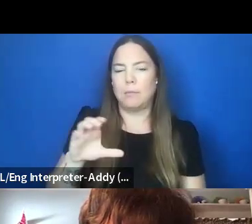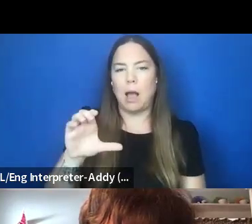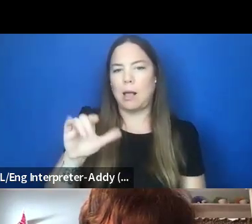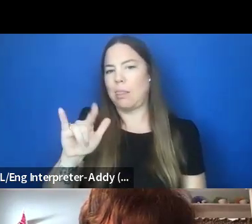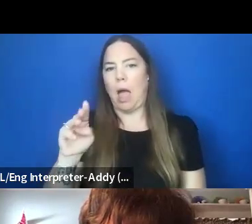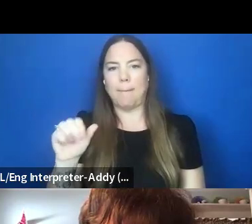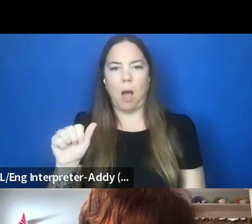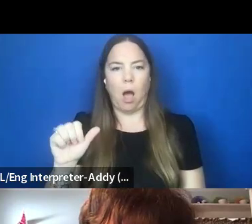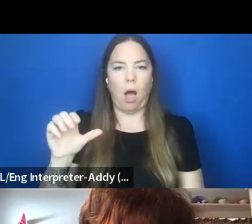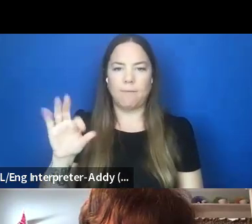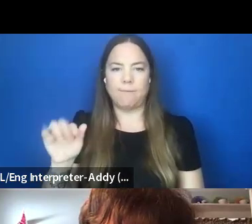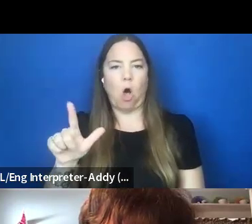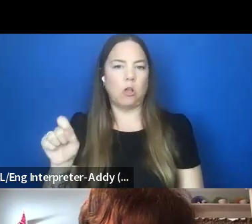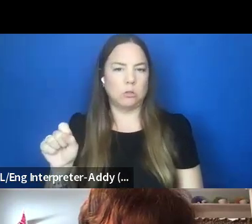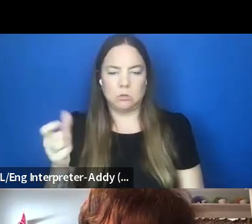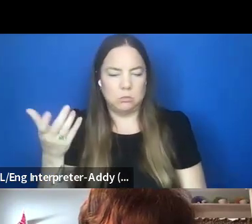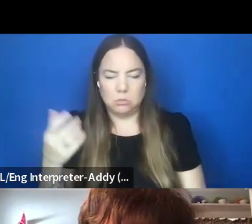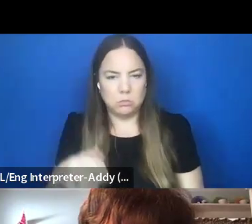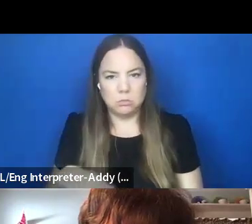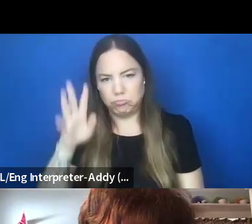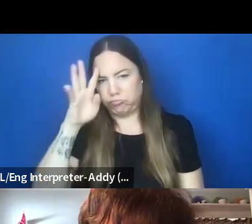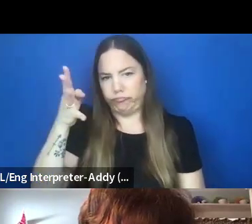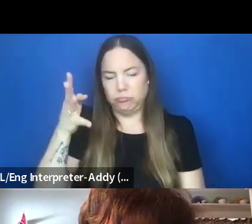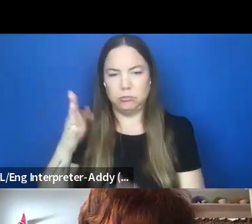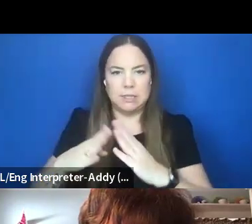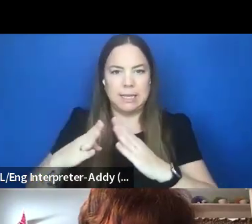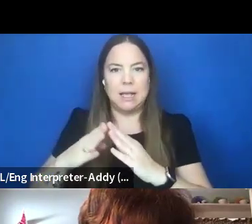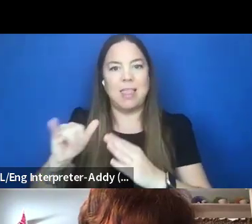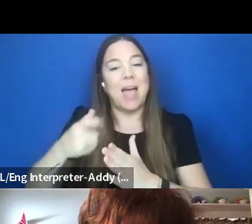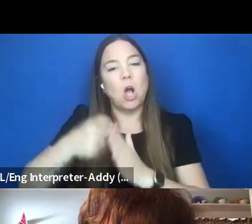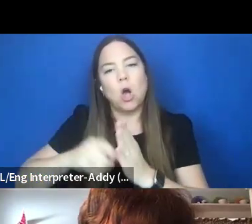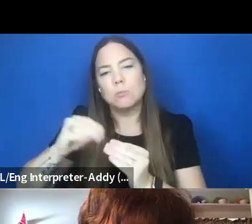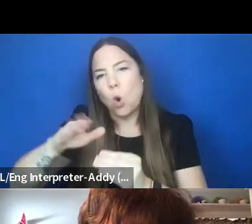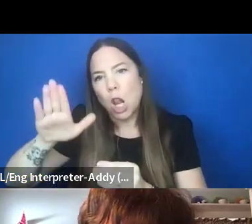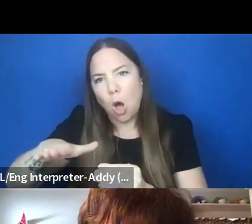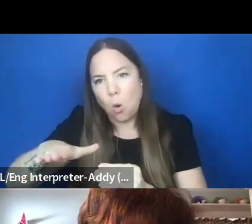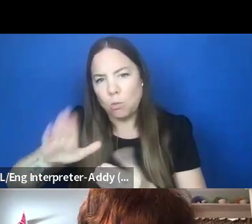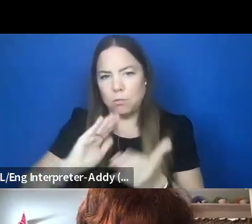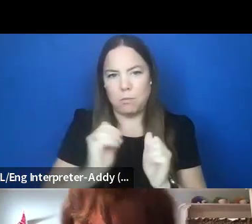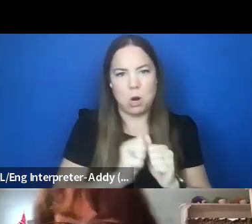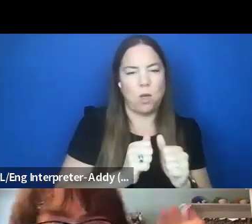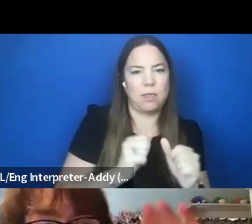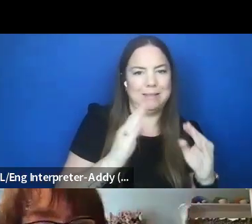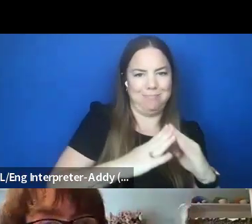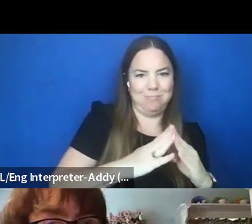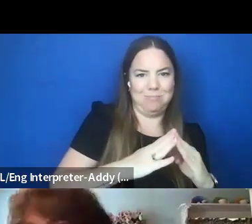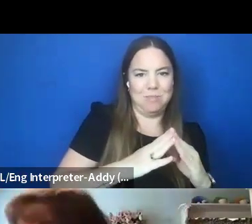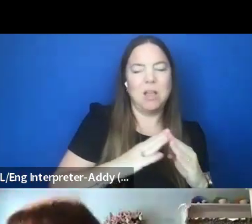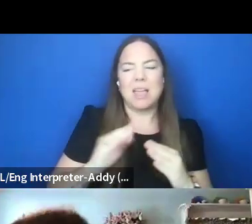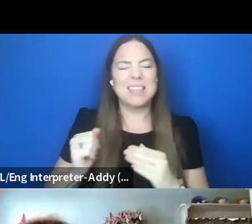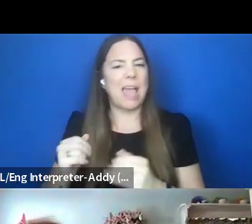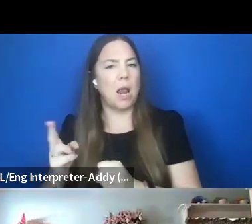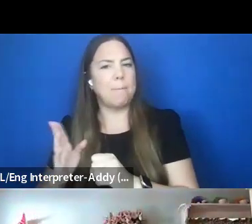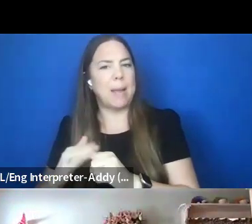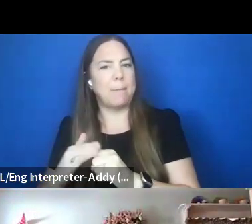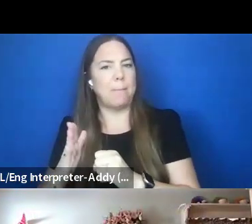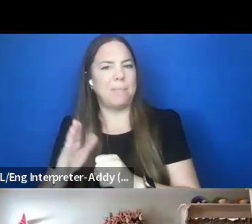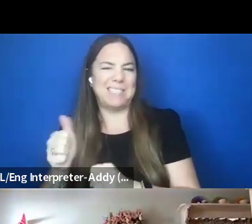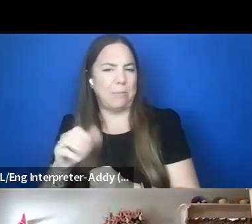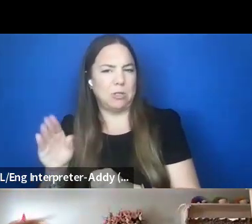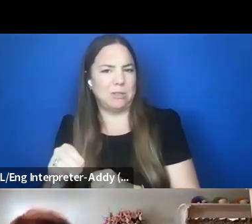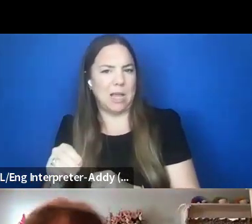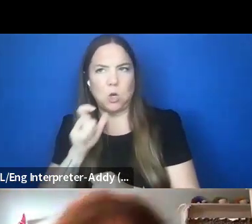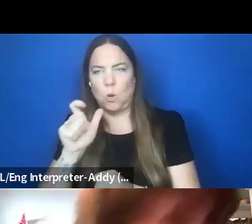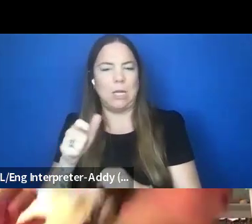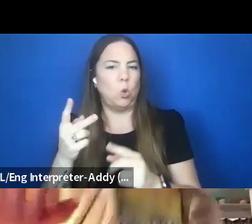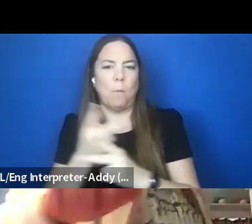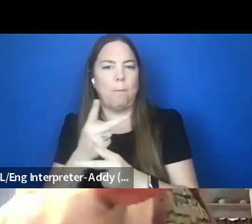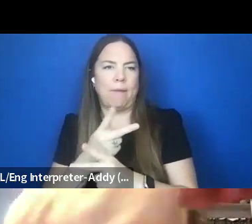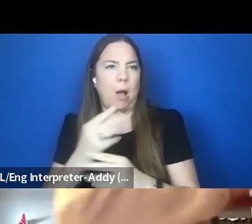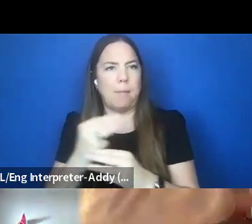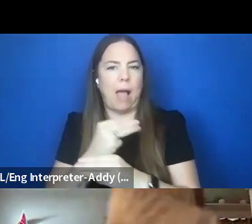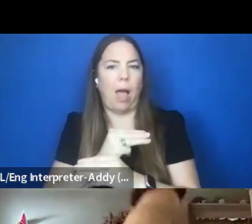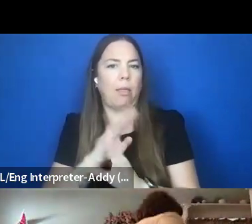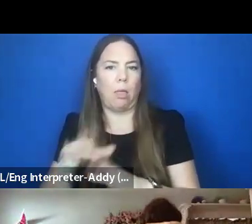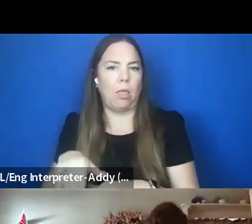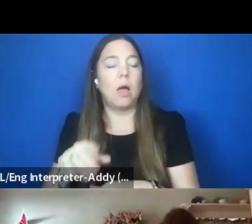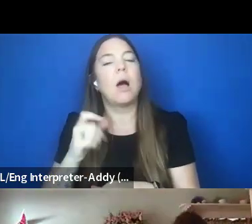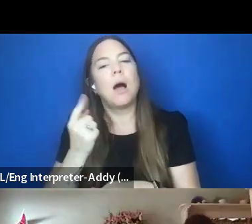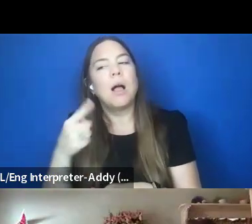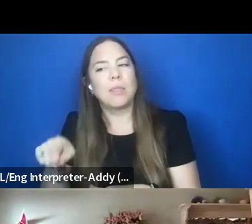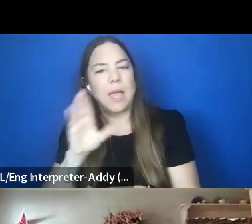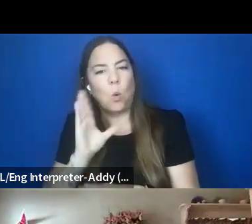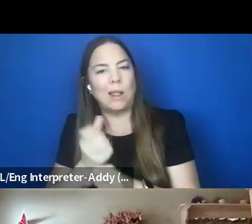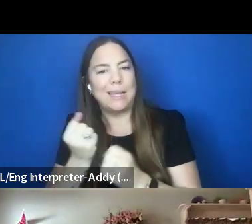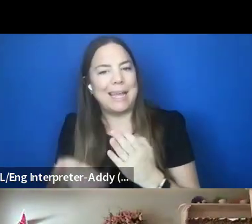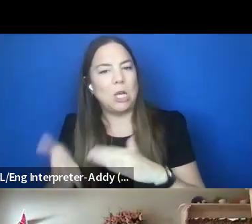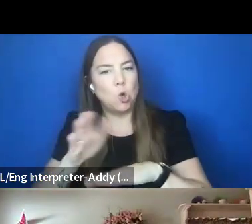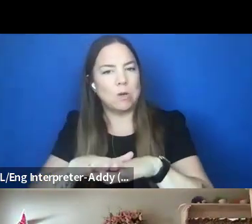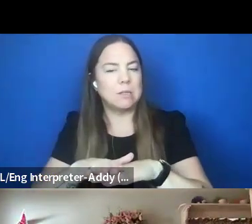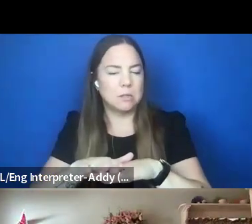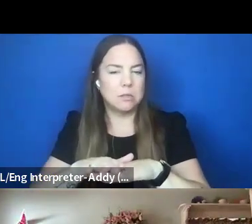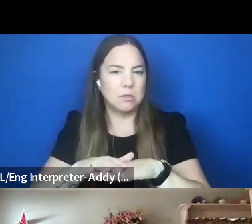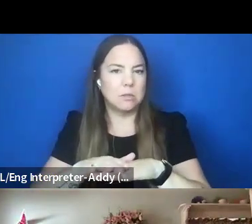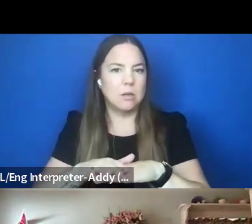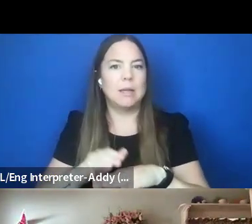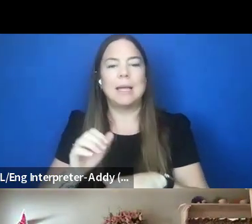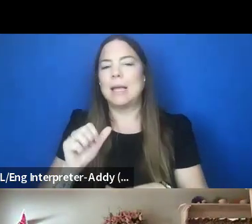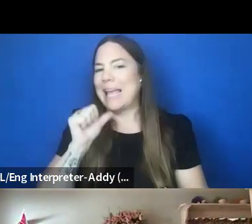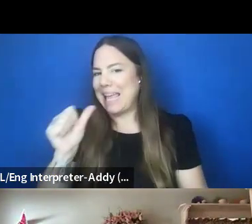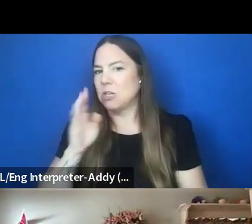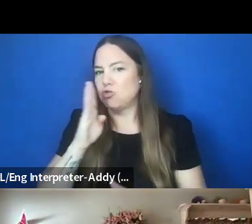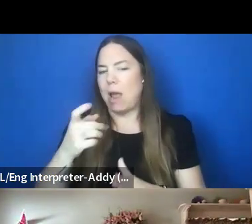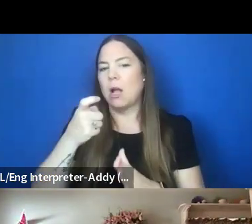Brooke Wilson: the costs are are lower than the urban areas. So they could just do the minimum. They can just do 10%. They don't have to do math and figure it out. Well, they're actually getting an increase, saying that they can do their indirect cost rate can be 15%. Now.